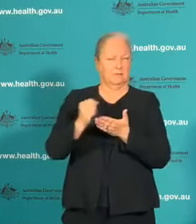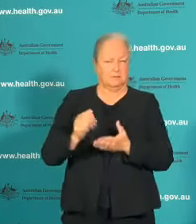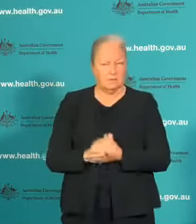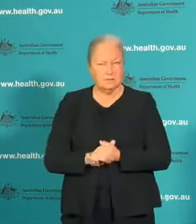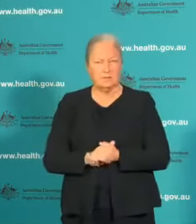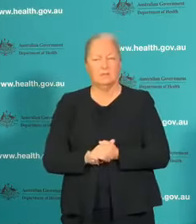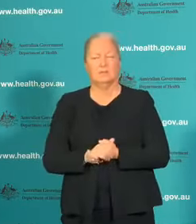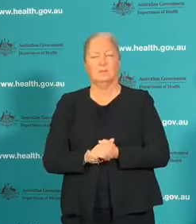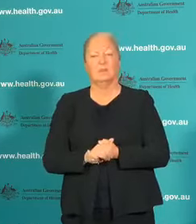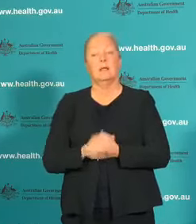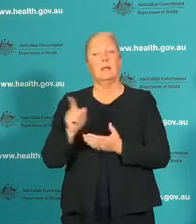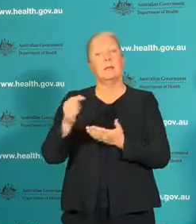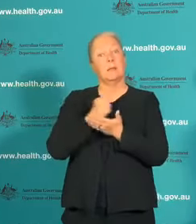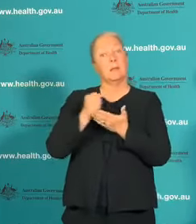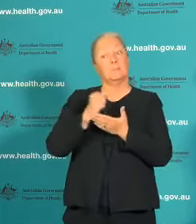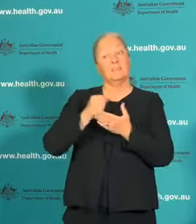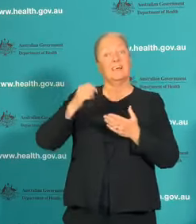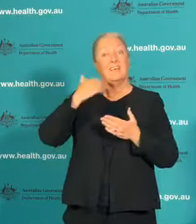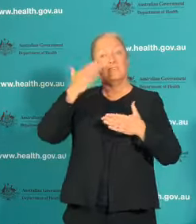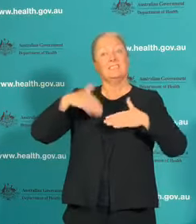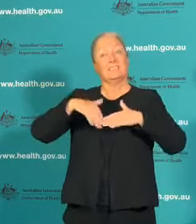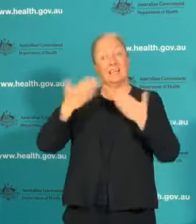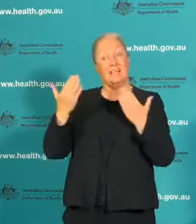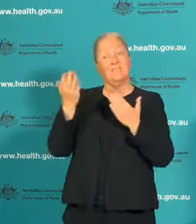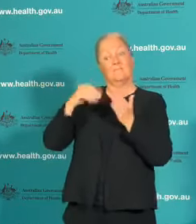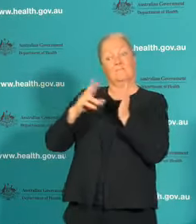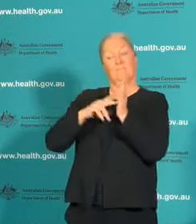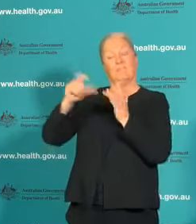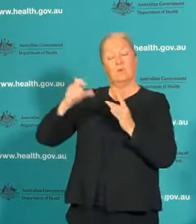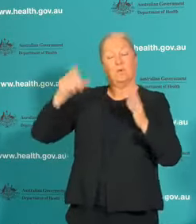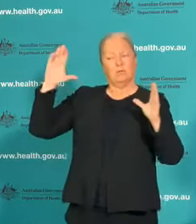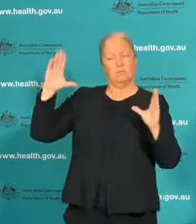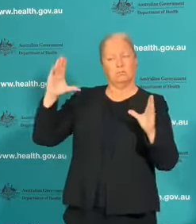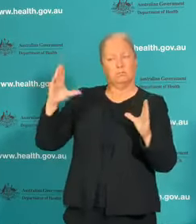of cases being reported each day from Victoria and we've seen